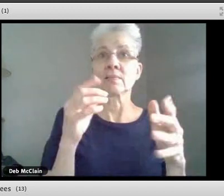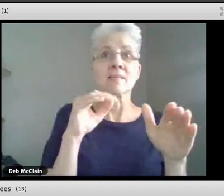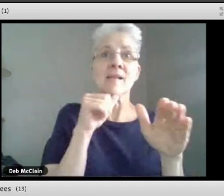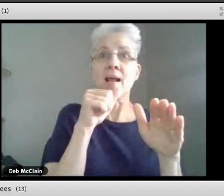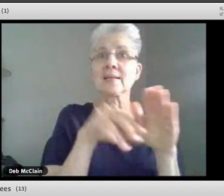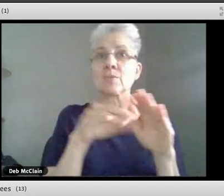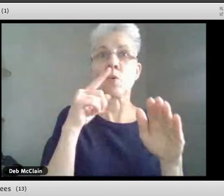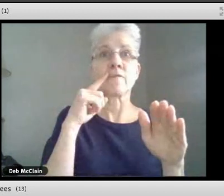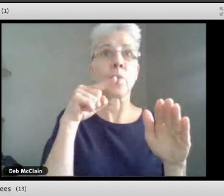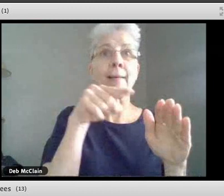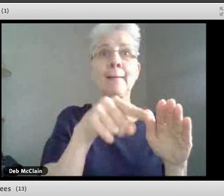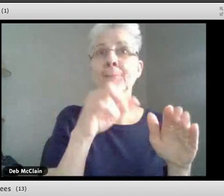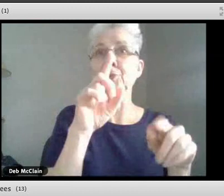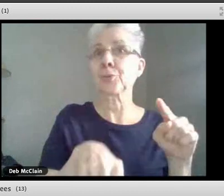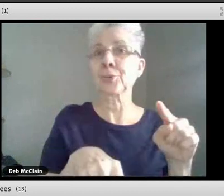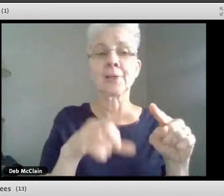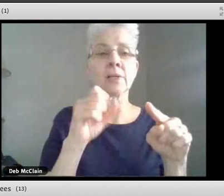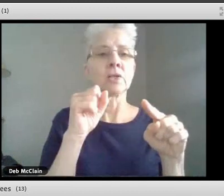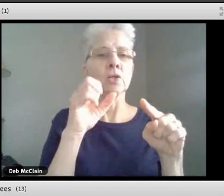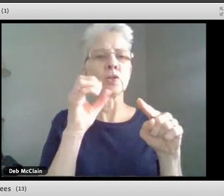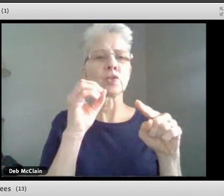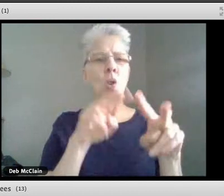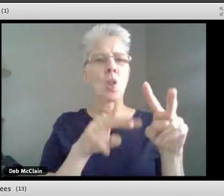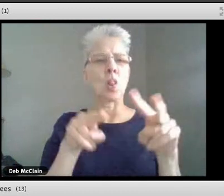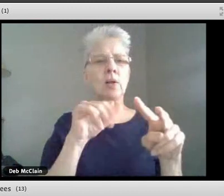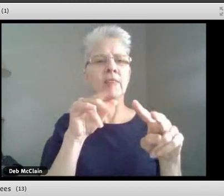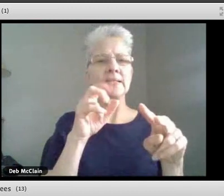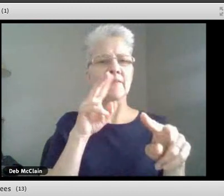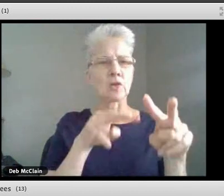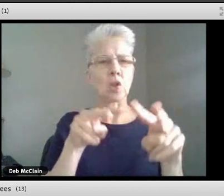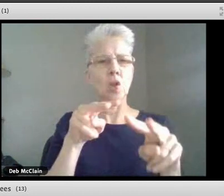the judge kind of decided in favor of the plaintiff